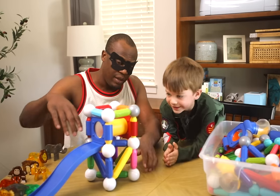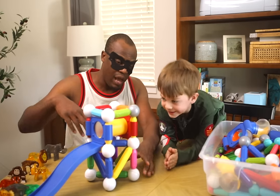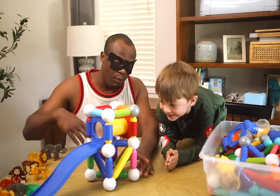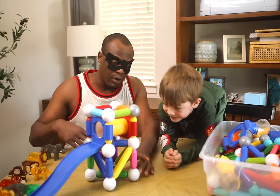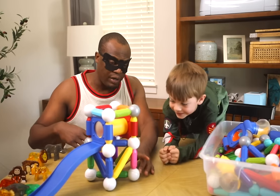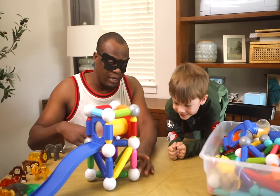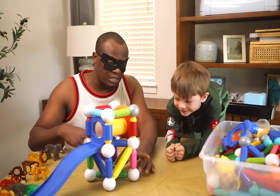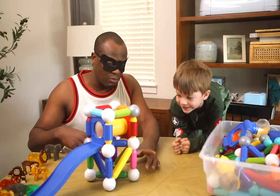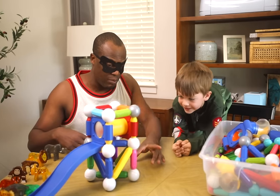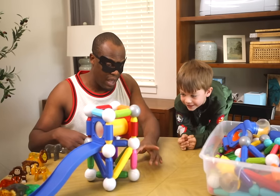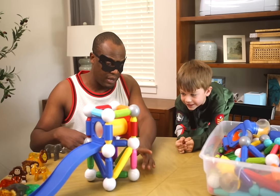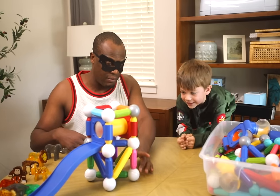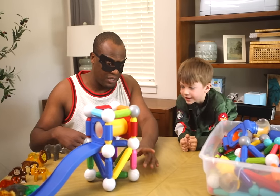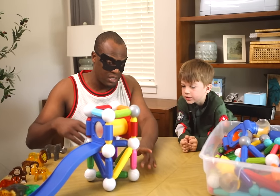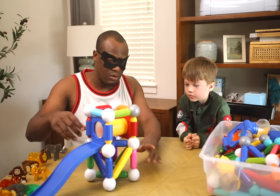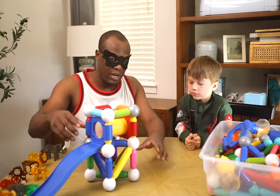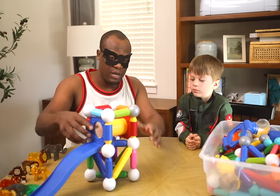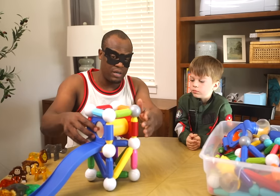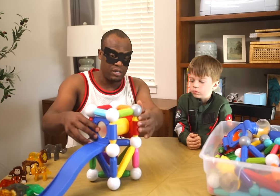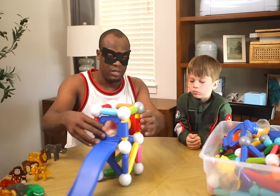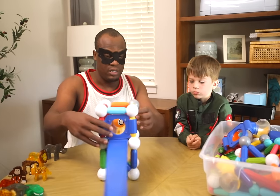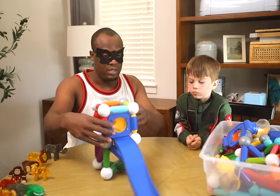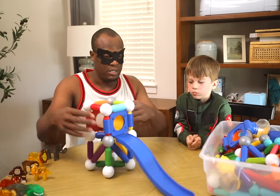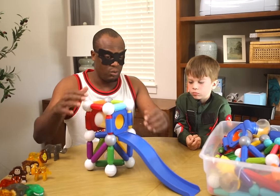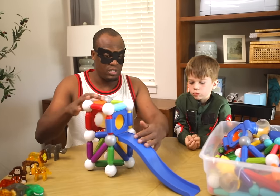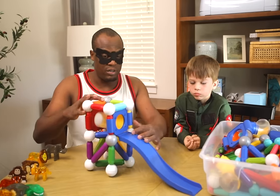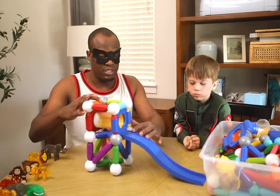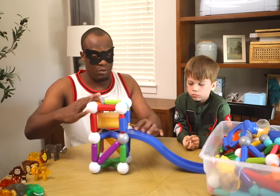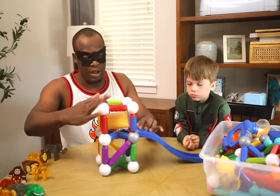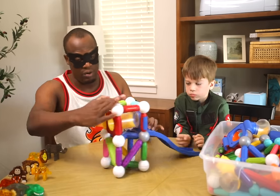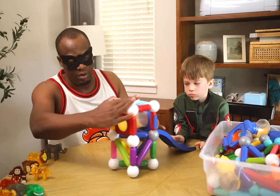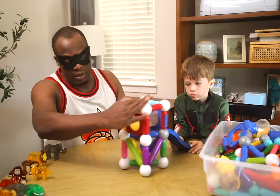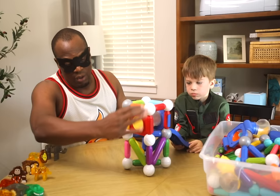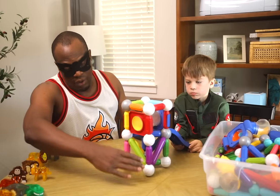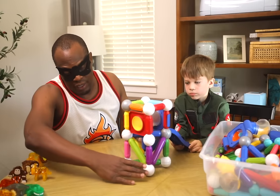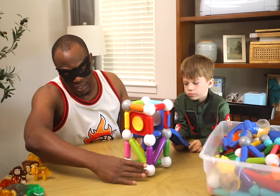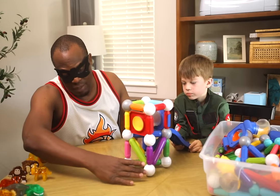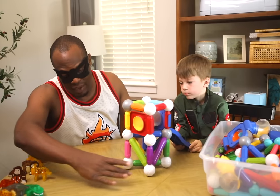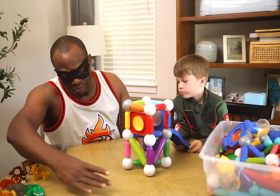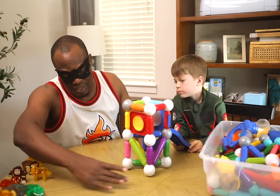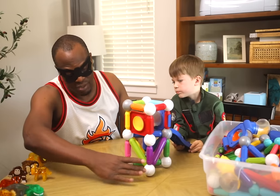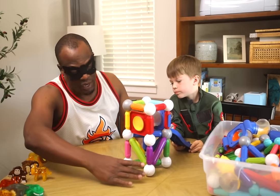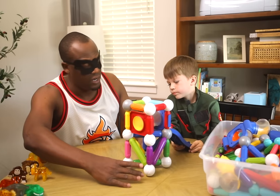Yeah, we're gonna need some more magnet pieces right here. So we'll turn this around. We're gonna need some magnet pieces right here.